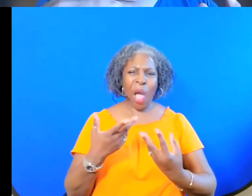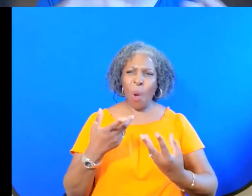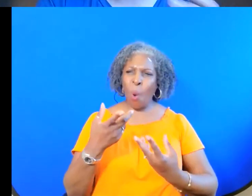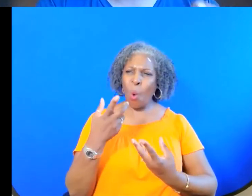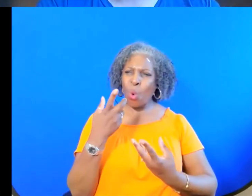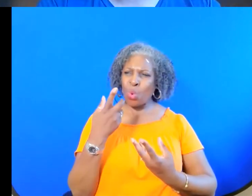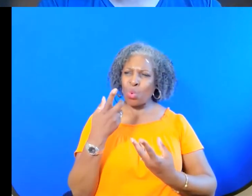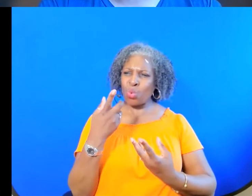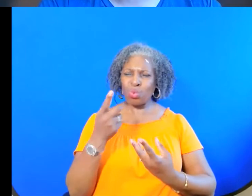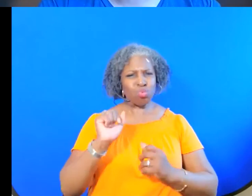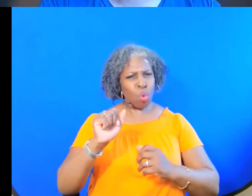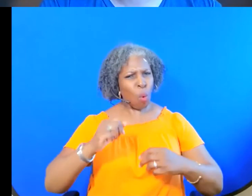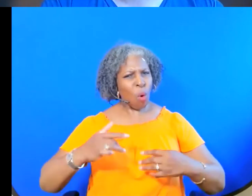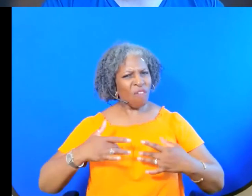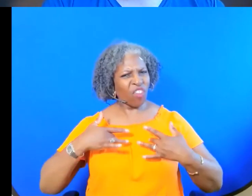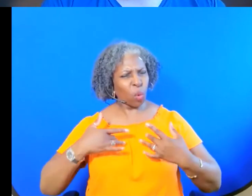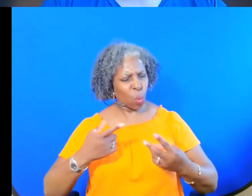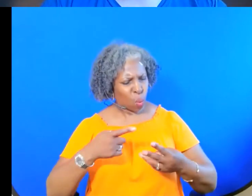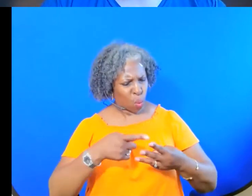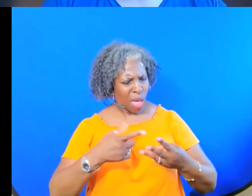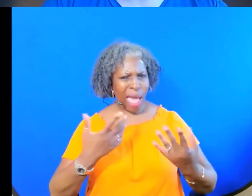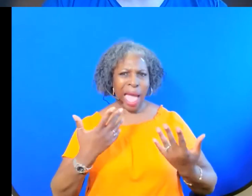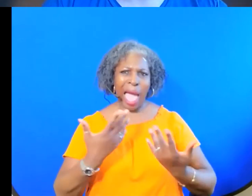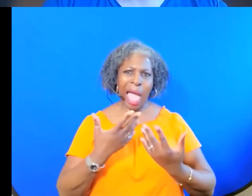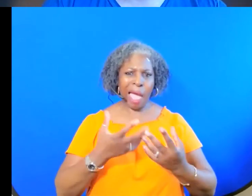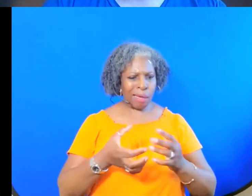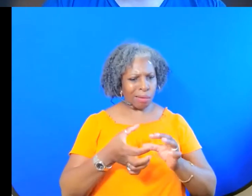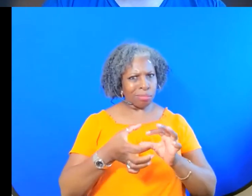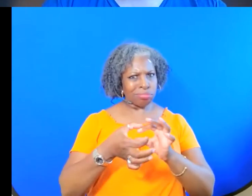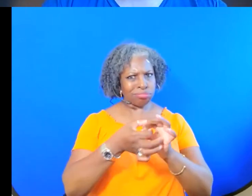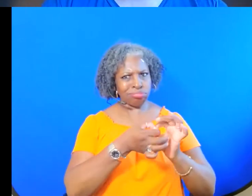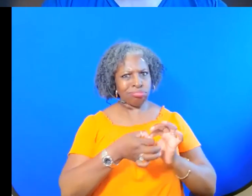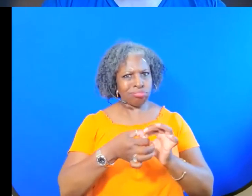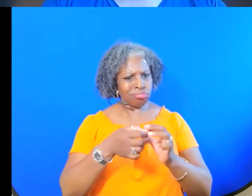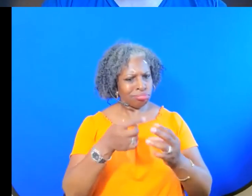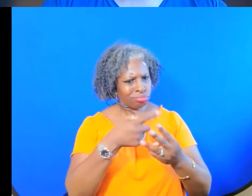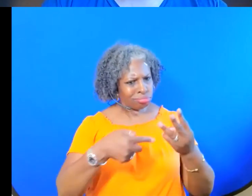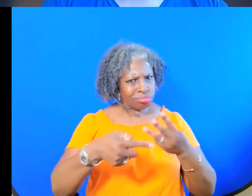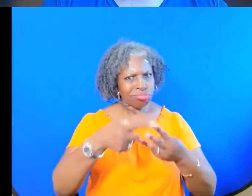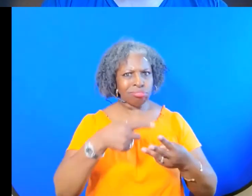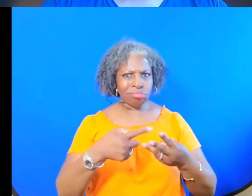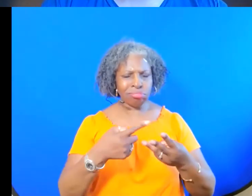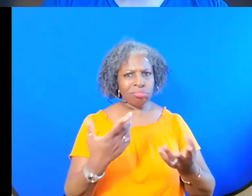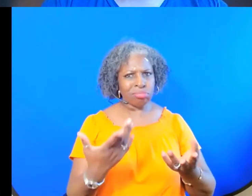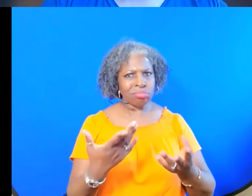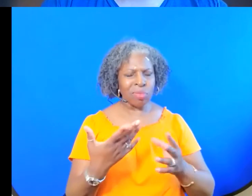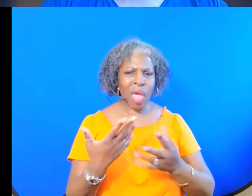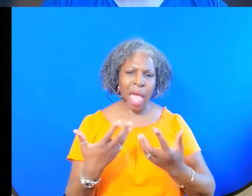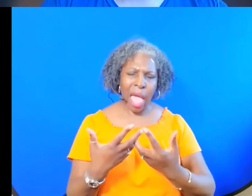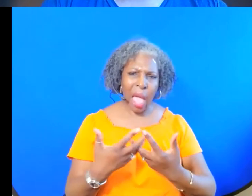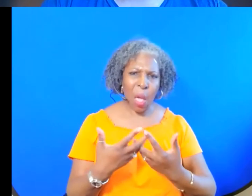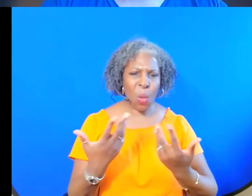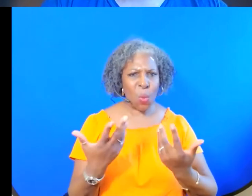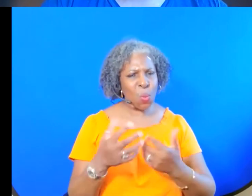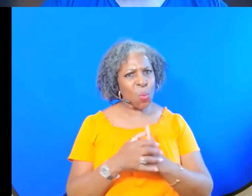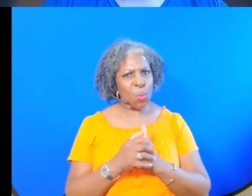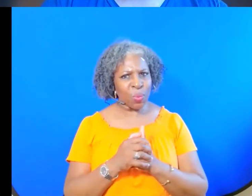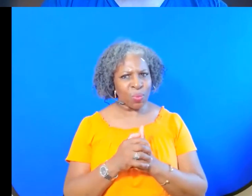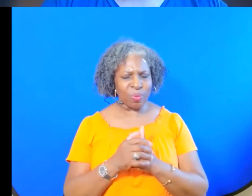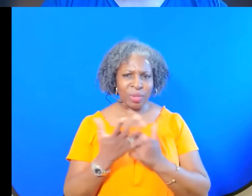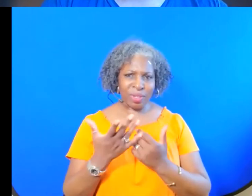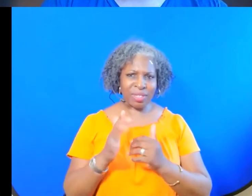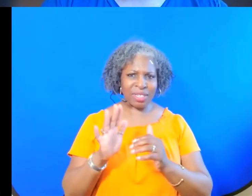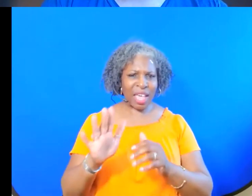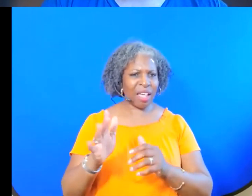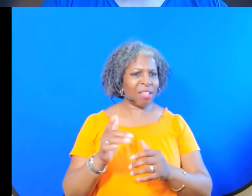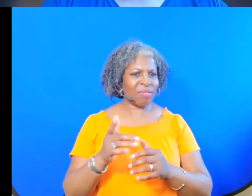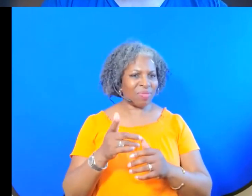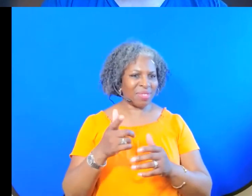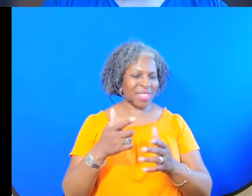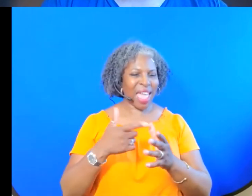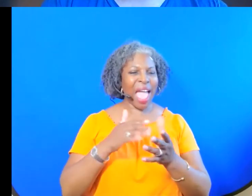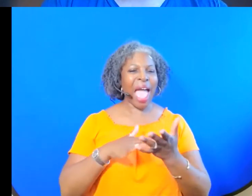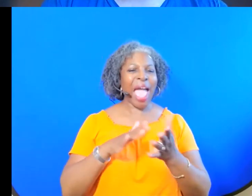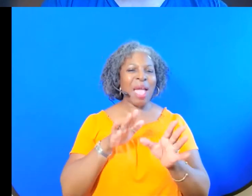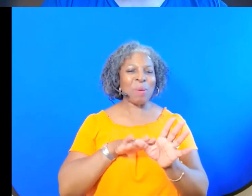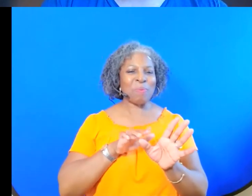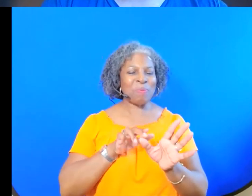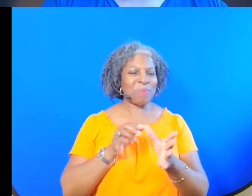how do you reconcile those? >> AMY: I can start.